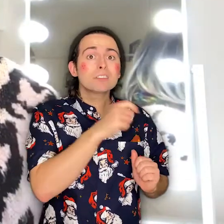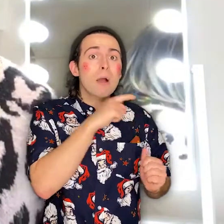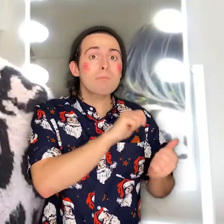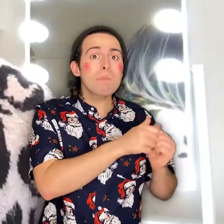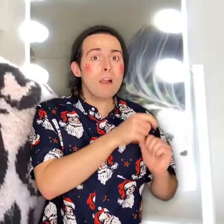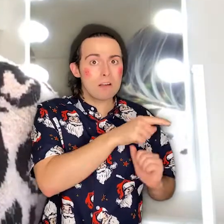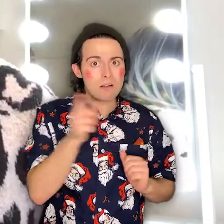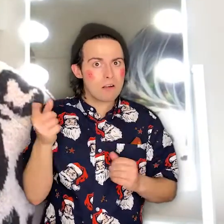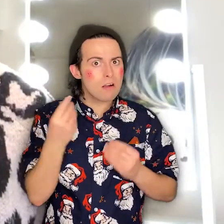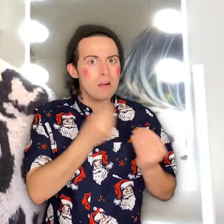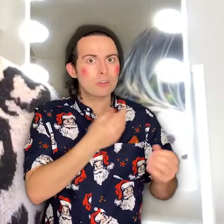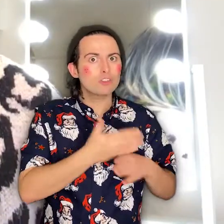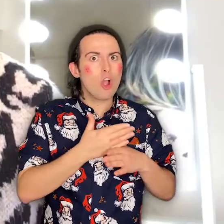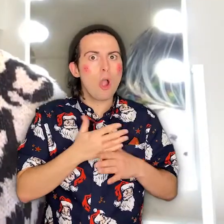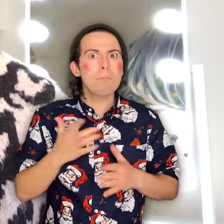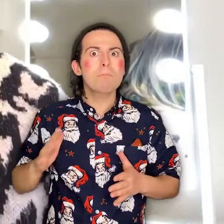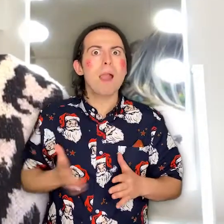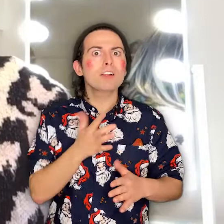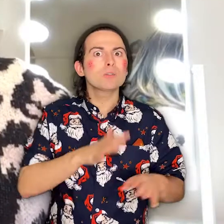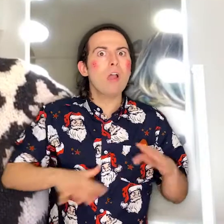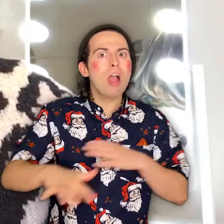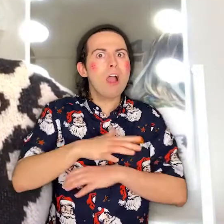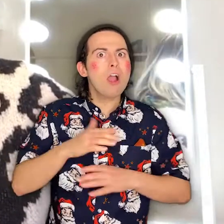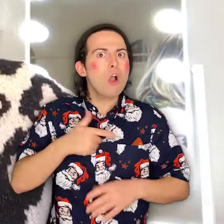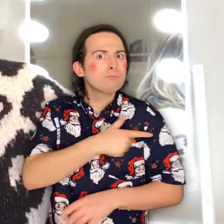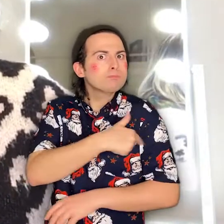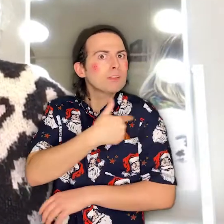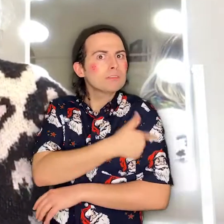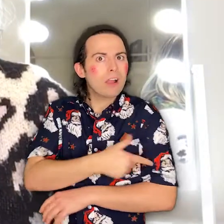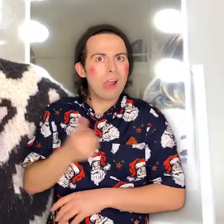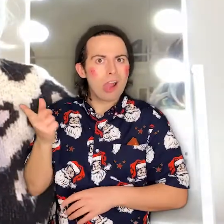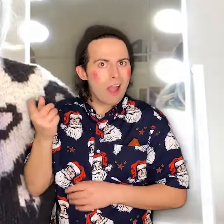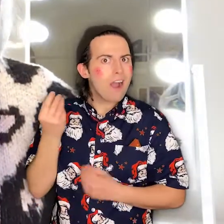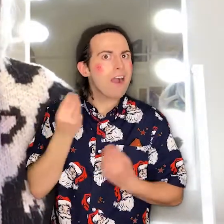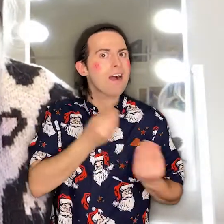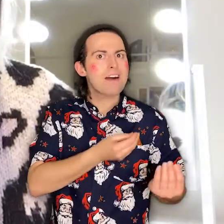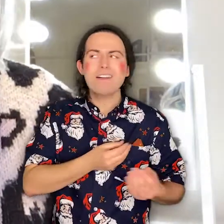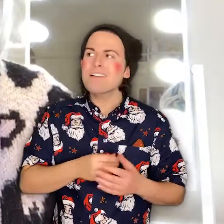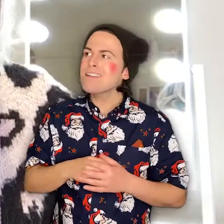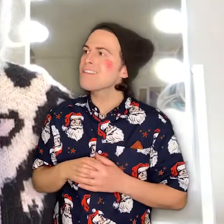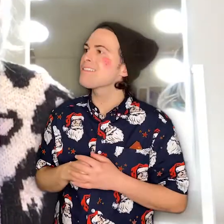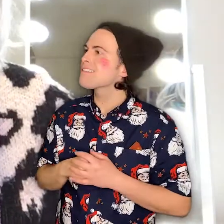to move home. There has been a lot of downsides to lockdown but bringing a smile to Brian